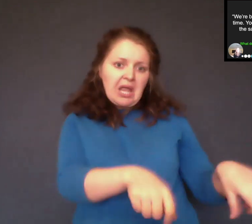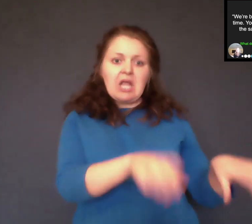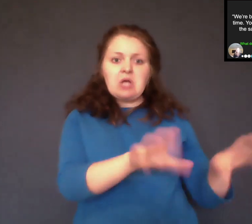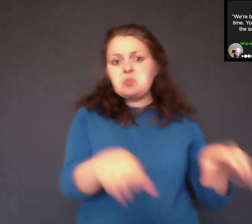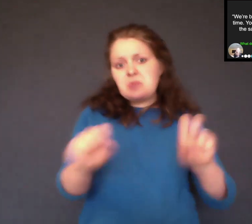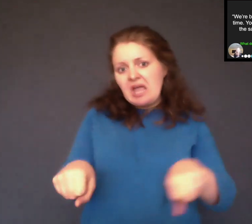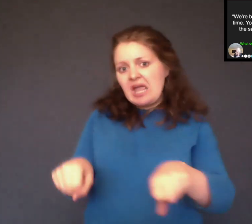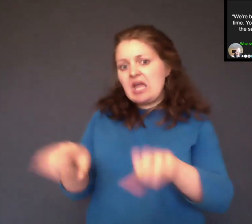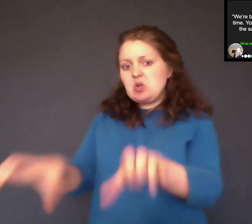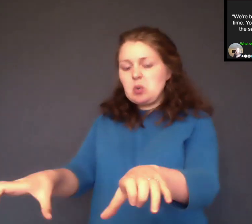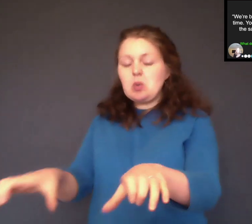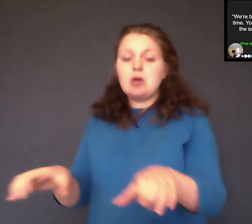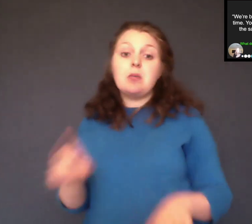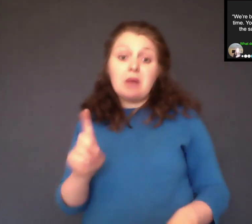but you can always lose them too